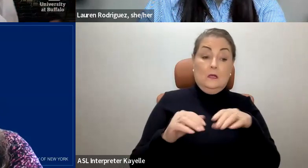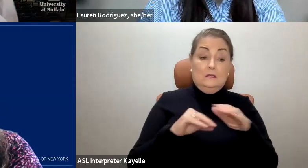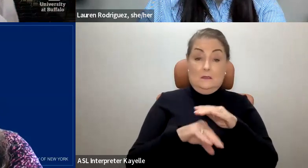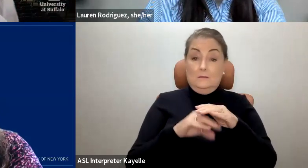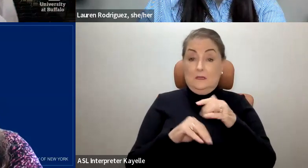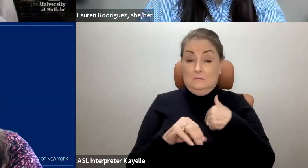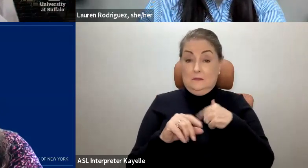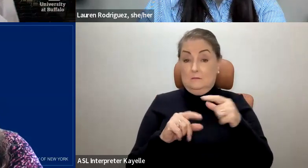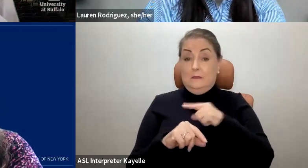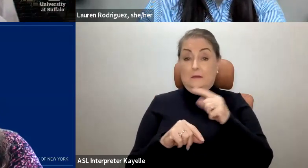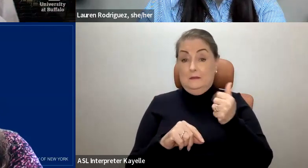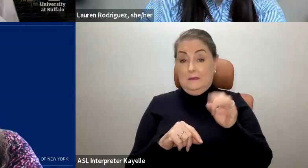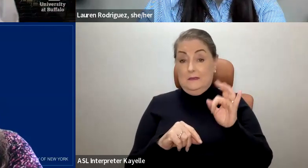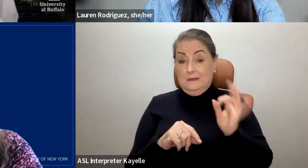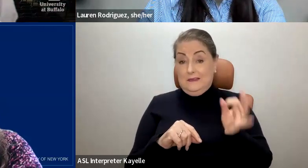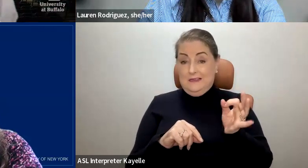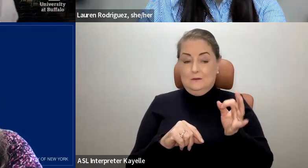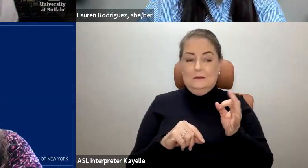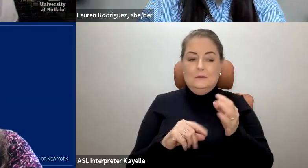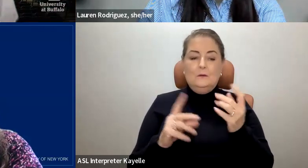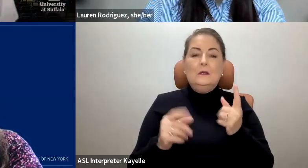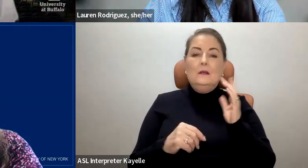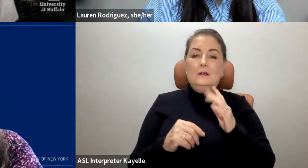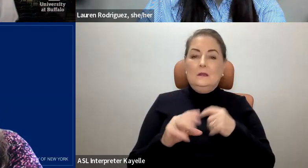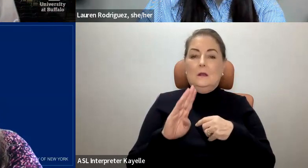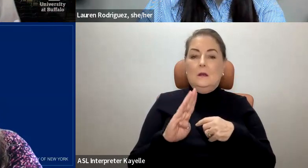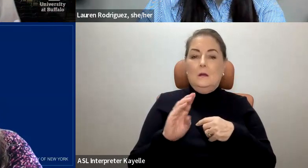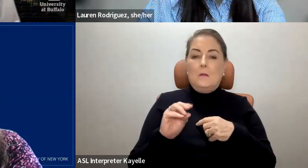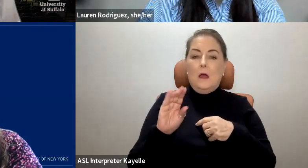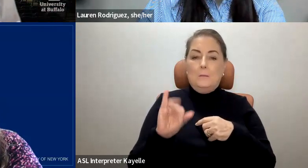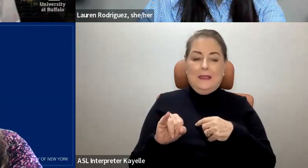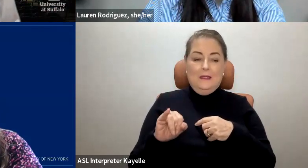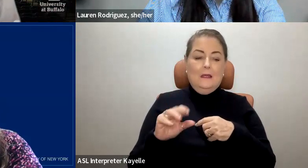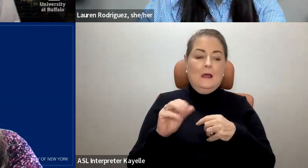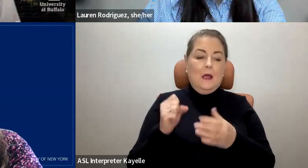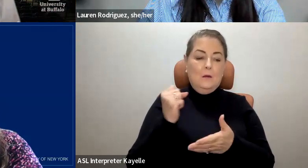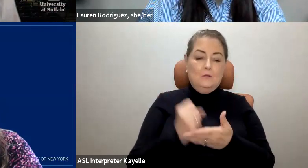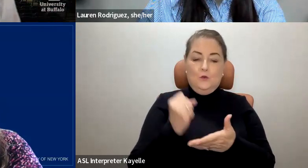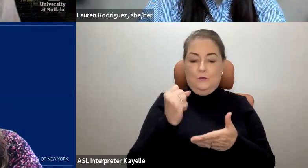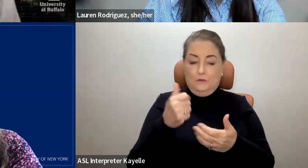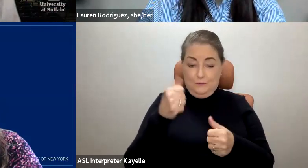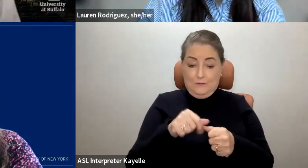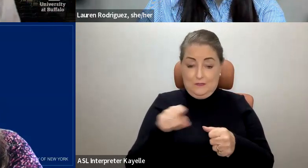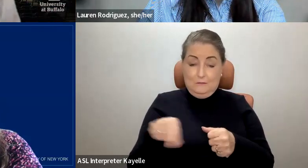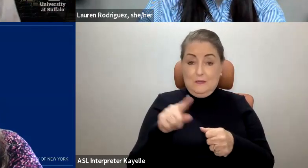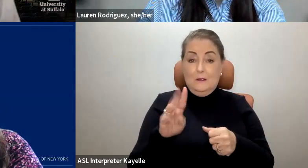going back to the 1990s, there was something called Bobby approved. Raise your hand, if you remember Bobby approving